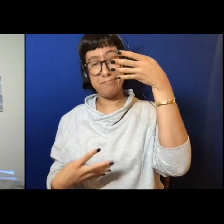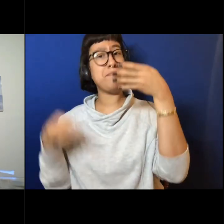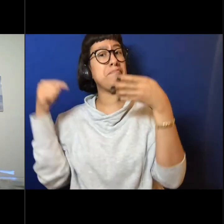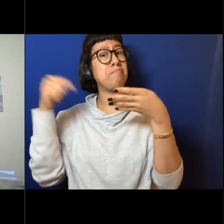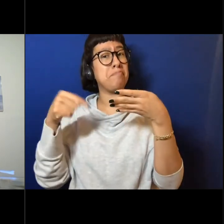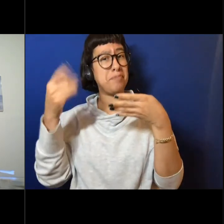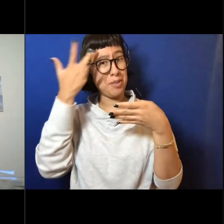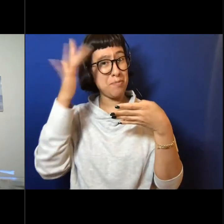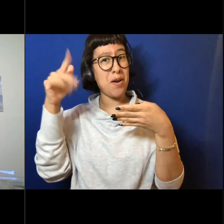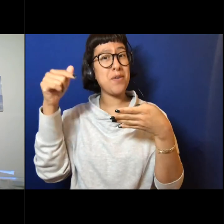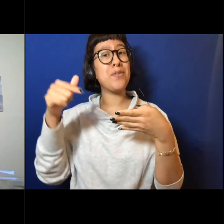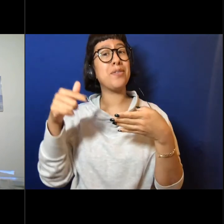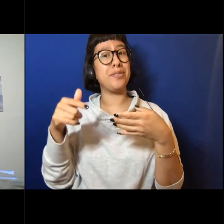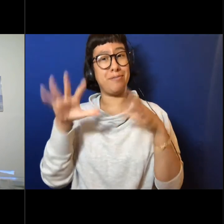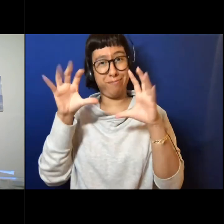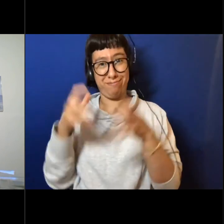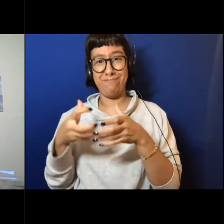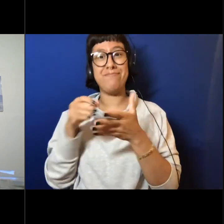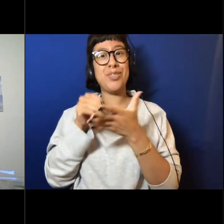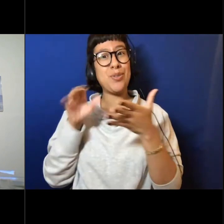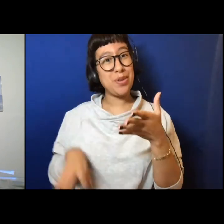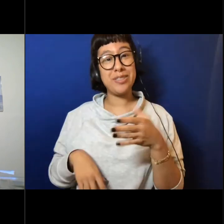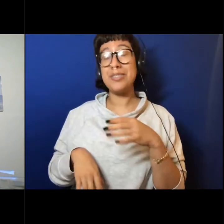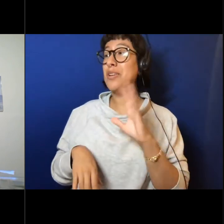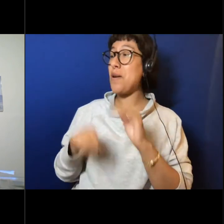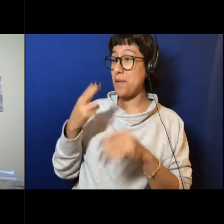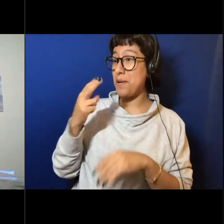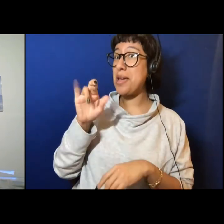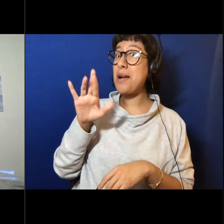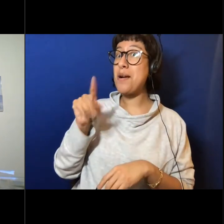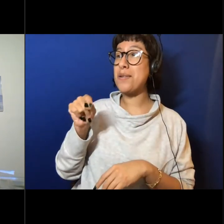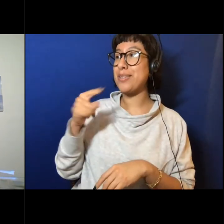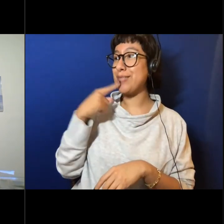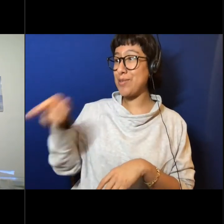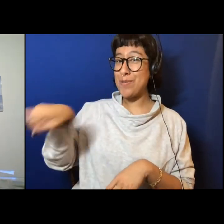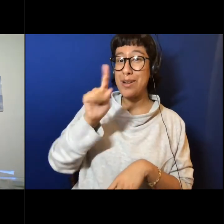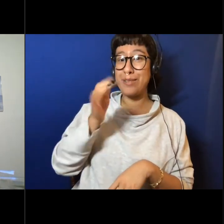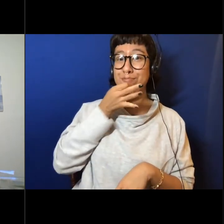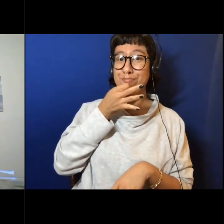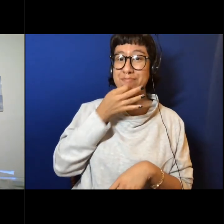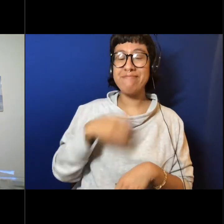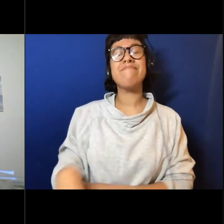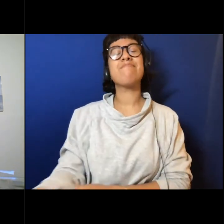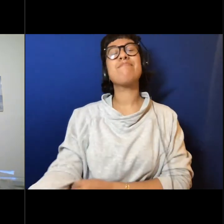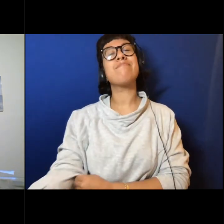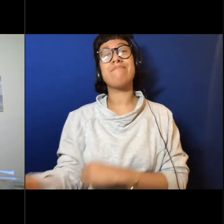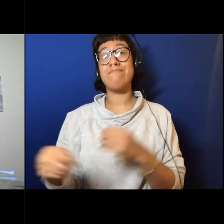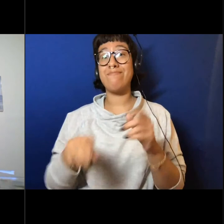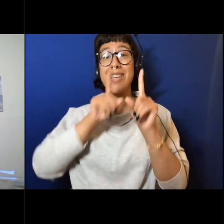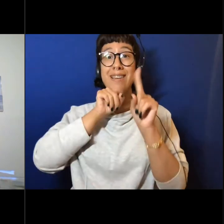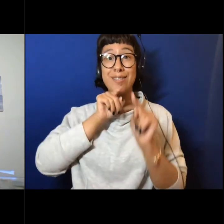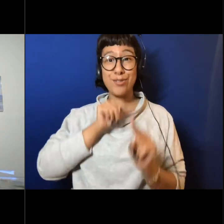I am very impressed. - I know. You guys already know all of them. All those answers were great.